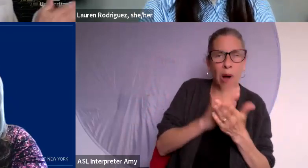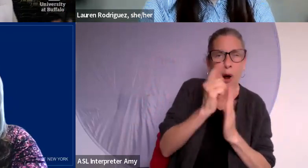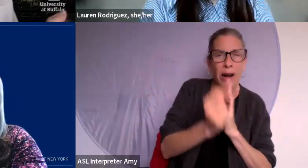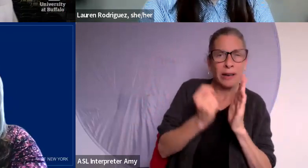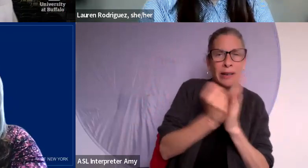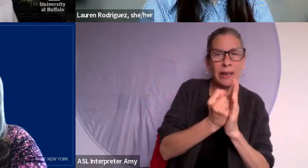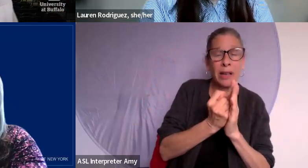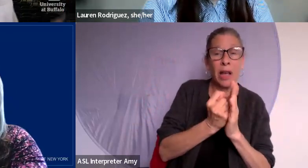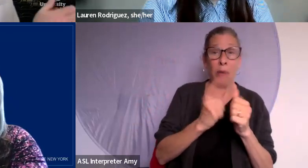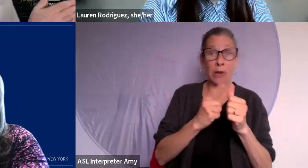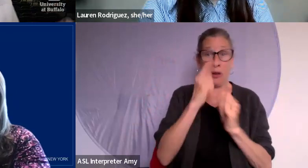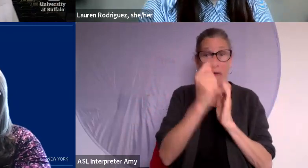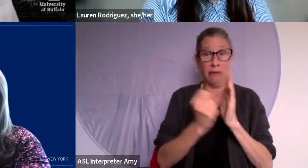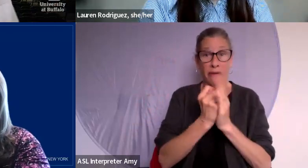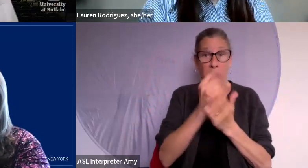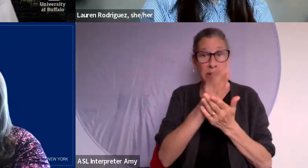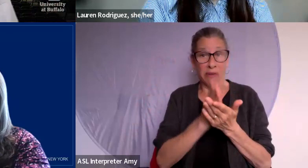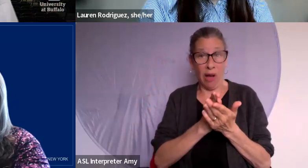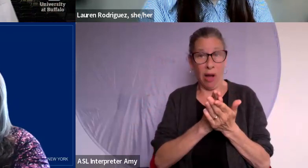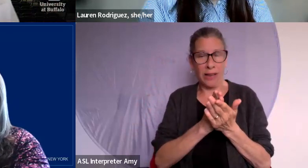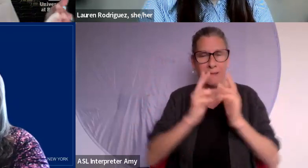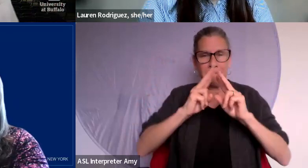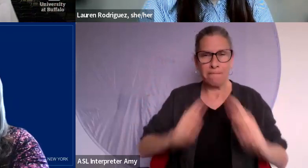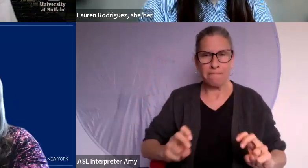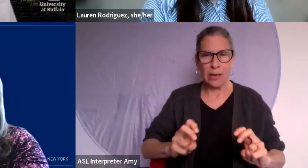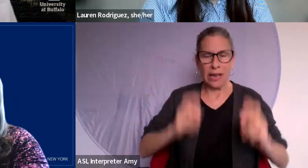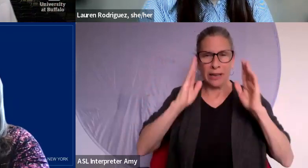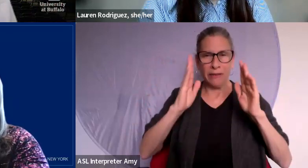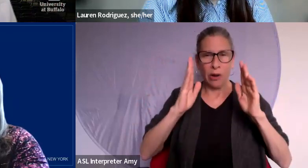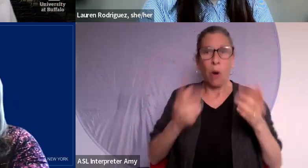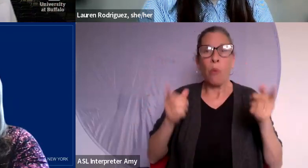initial phase, we're looking strictly at what happens inside